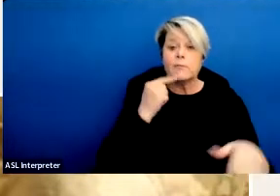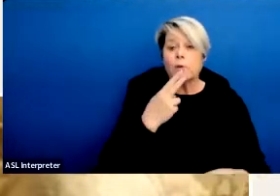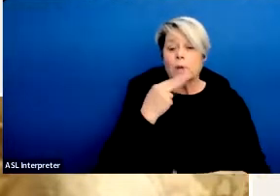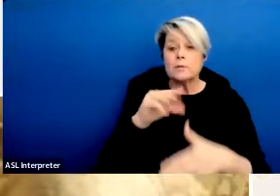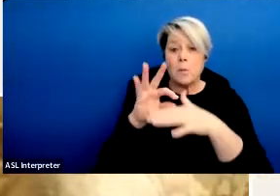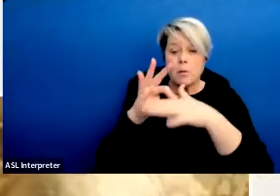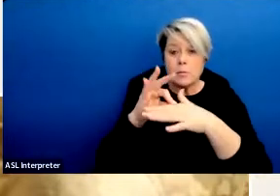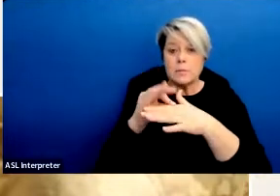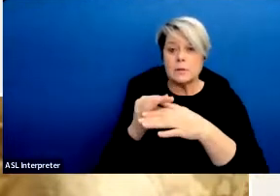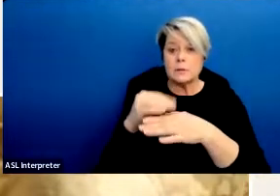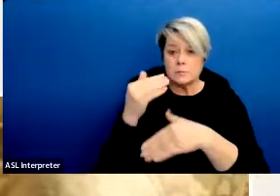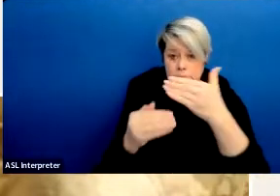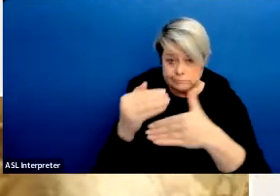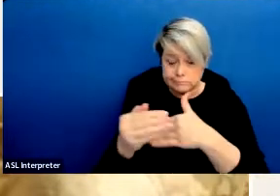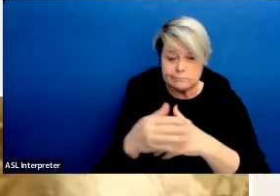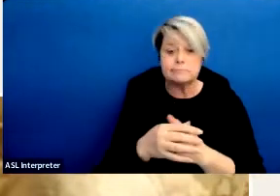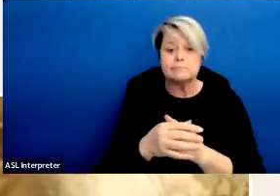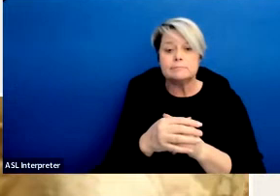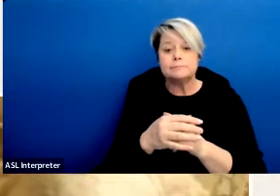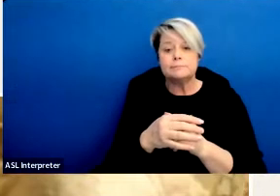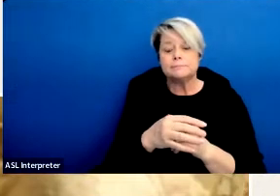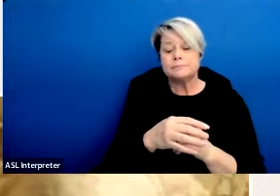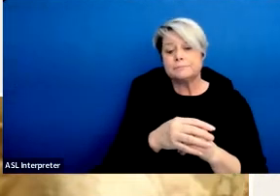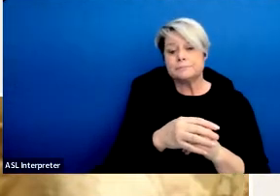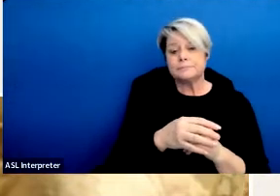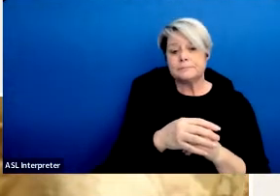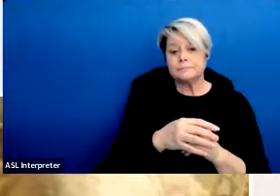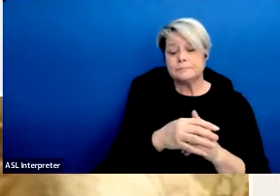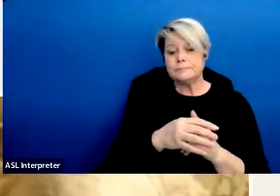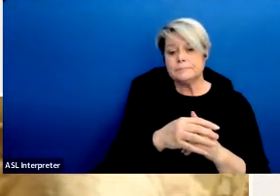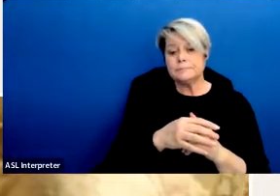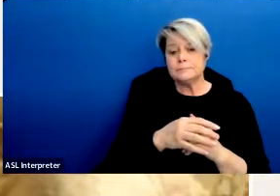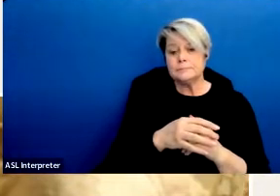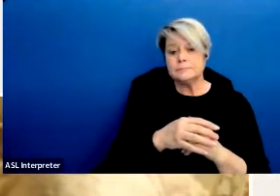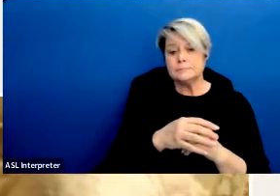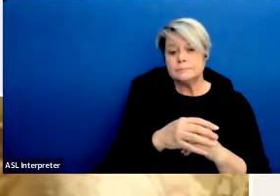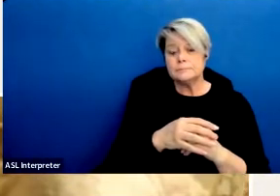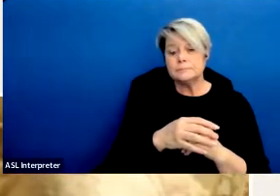promote licensing that would open up new avenues for